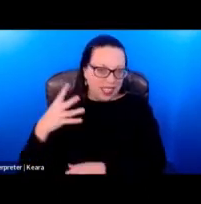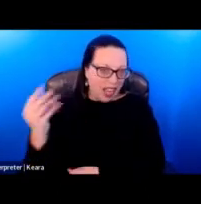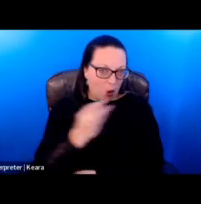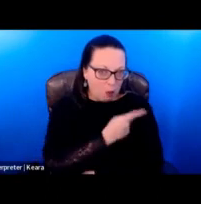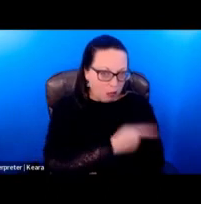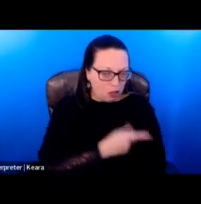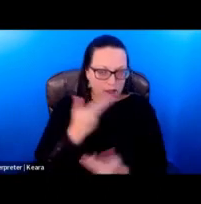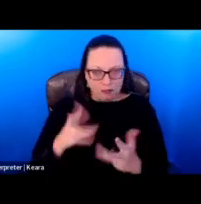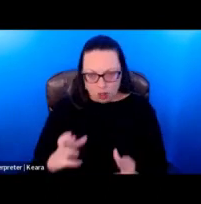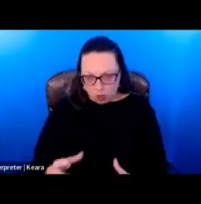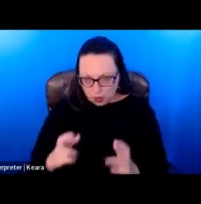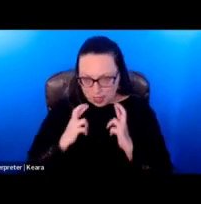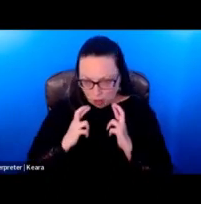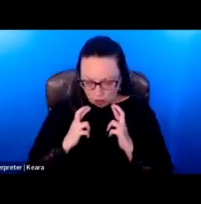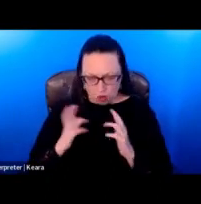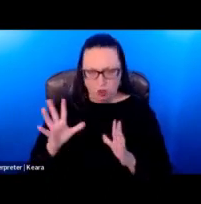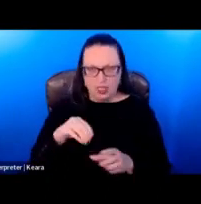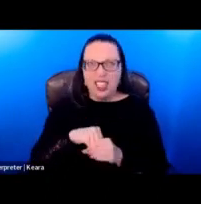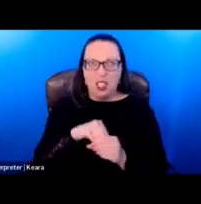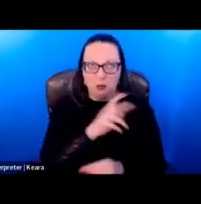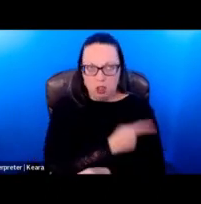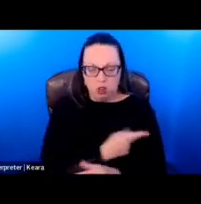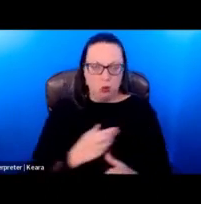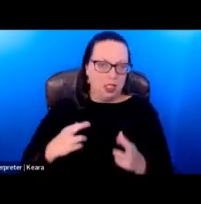inpatients or had retired, we tried to find a new person and